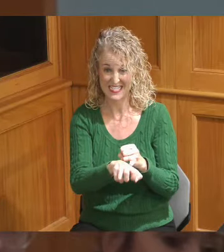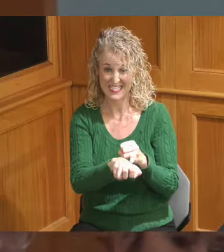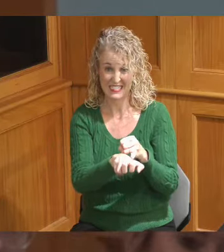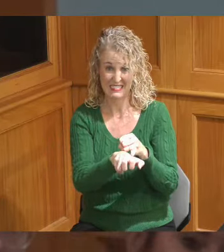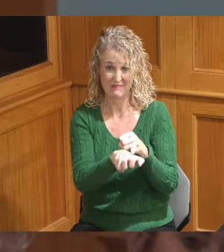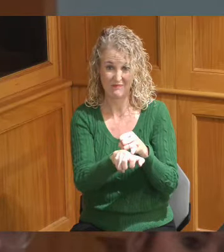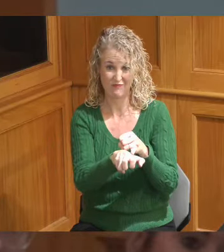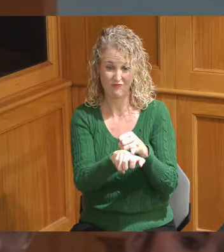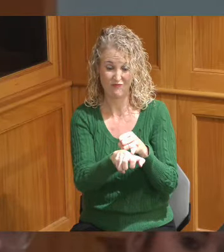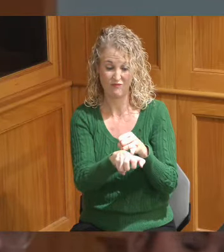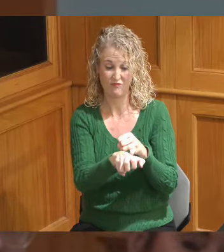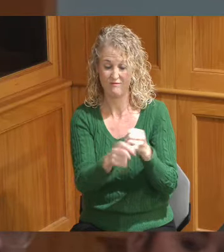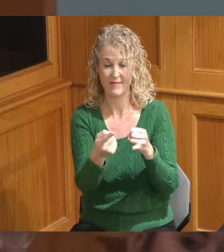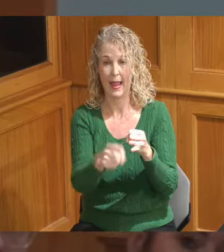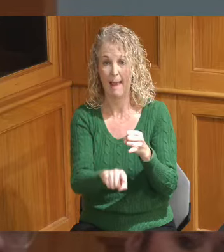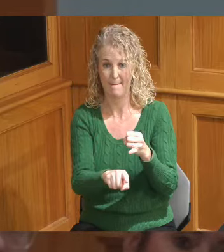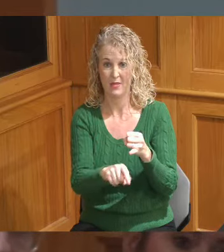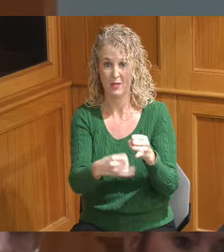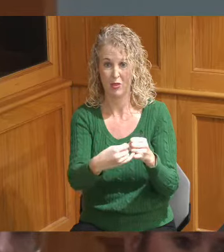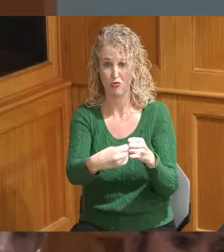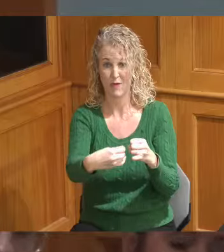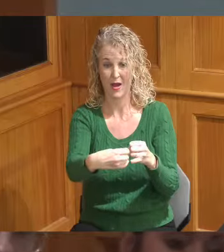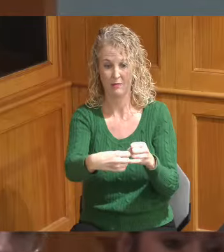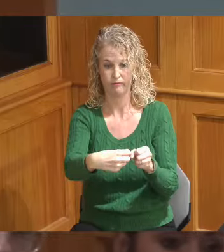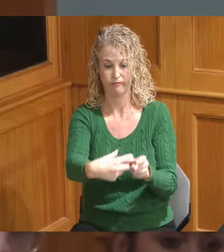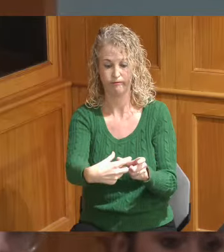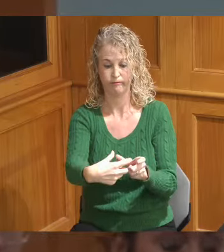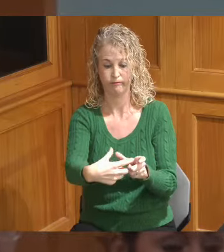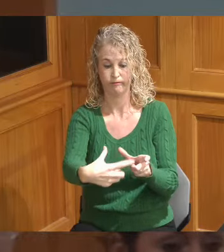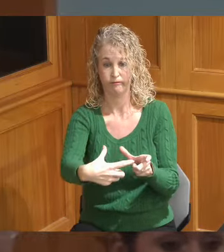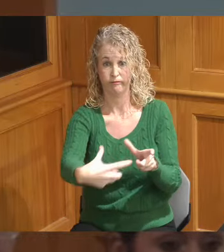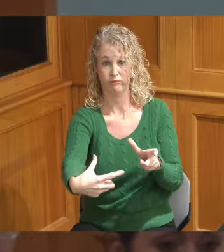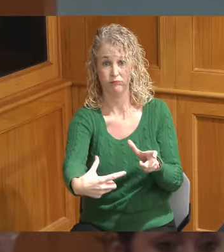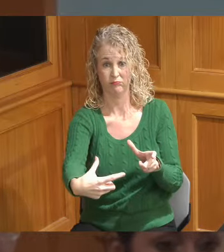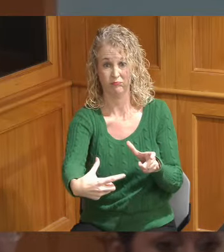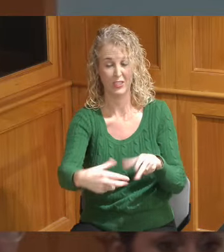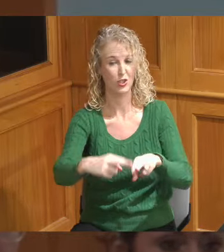times, that's when the damage starts to occur. That's the So the salt won't be a preventative